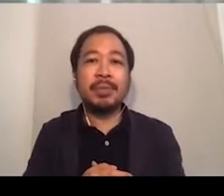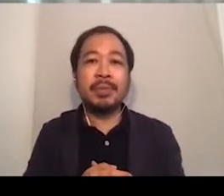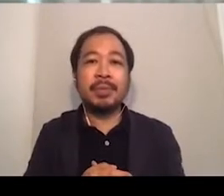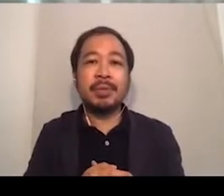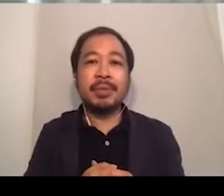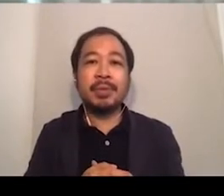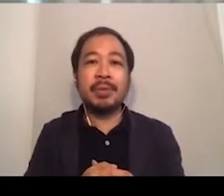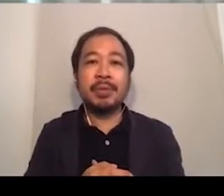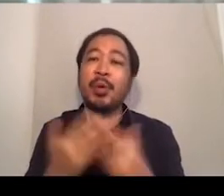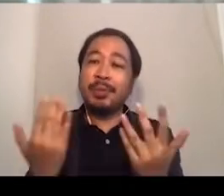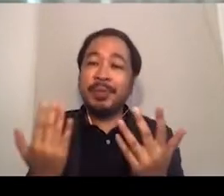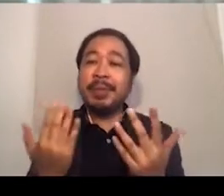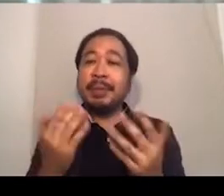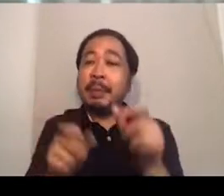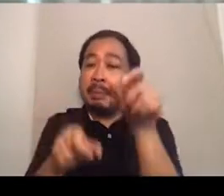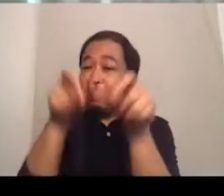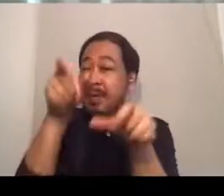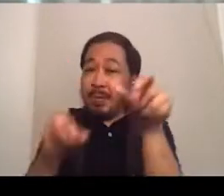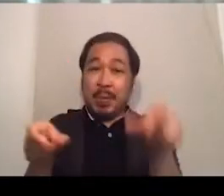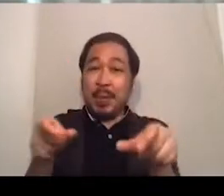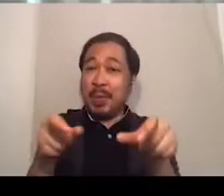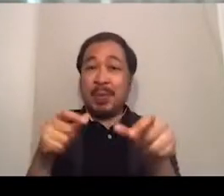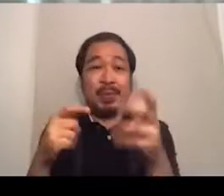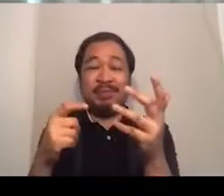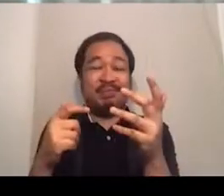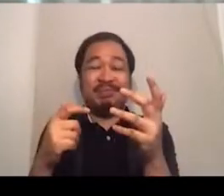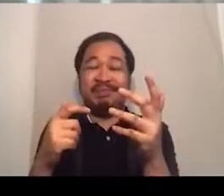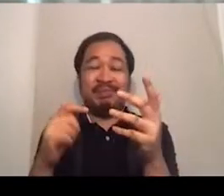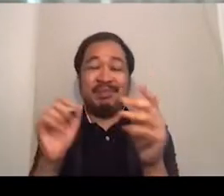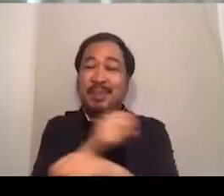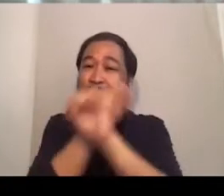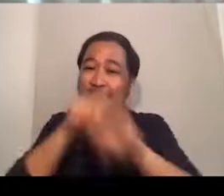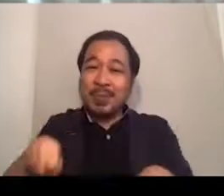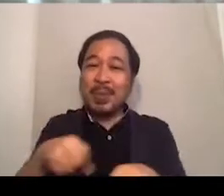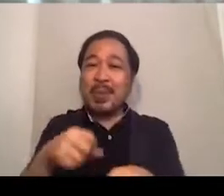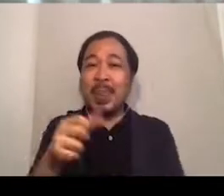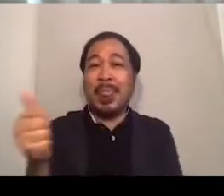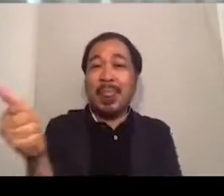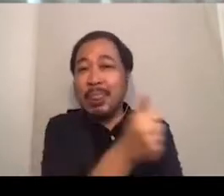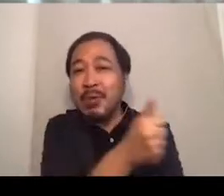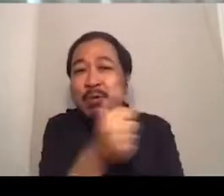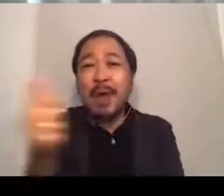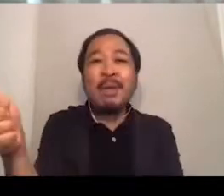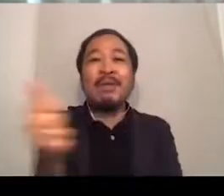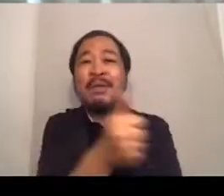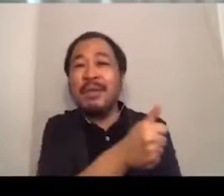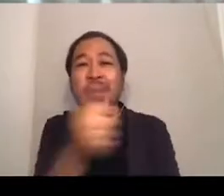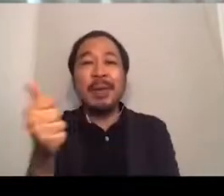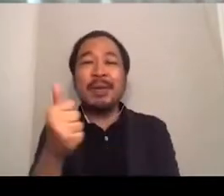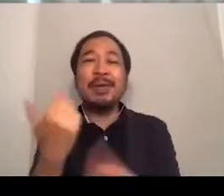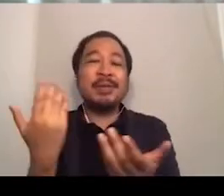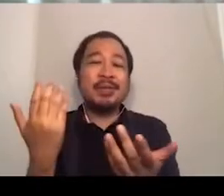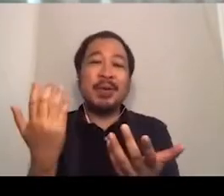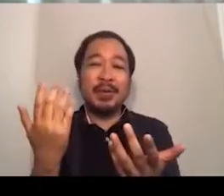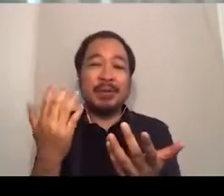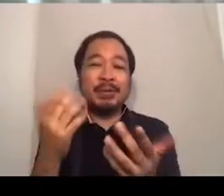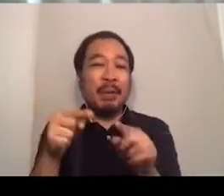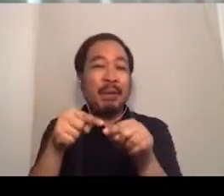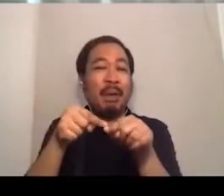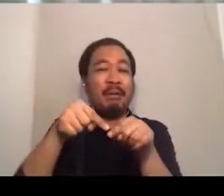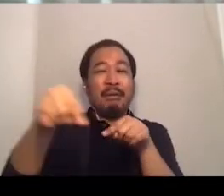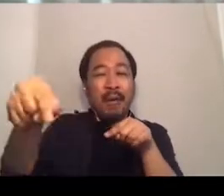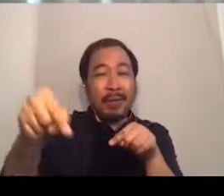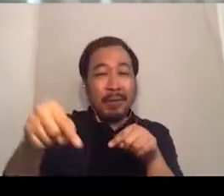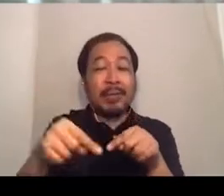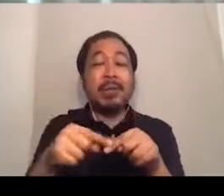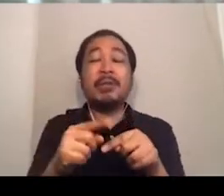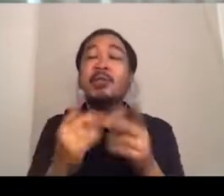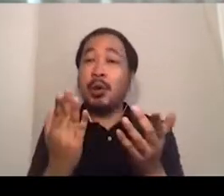the contribution from persons with disabilities and their organizations are also being proven effective in this matter.